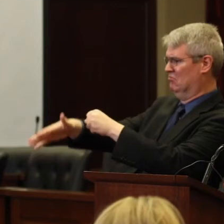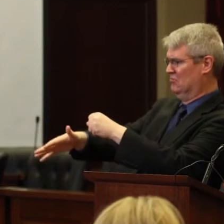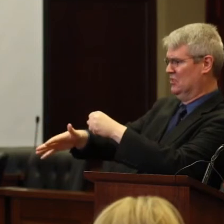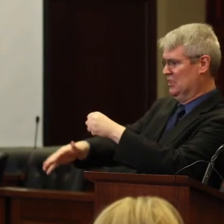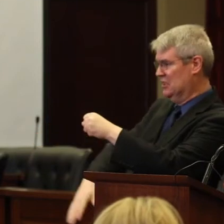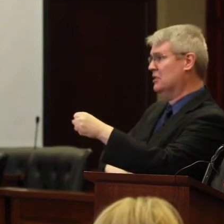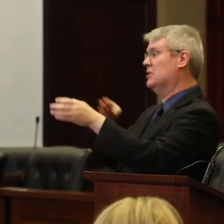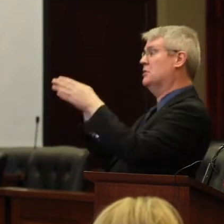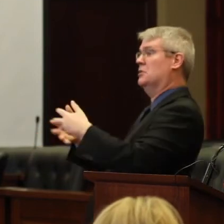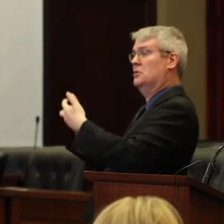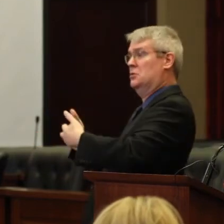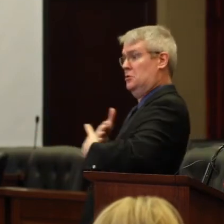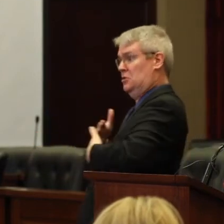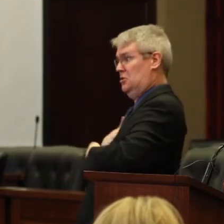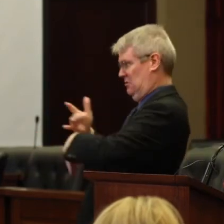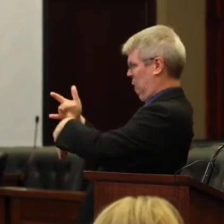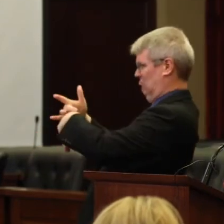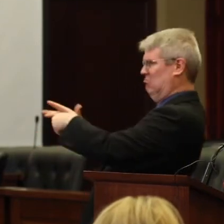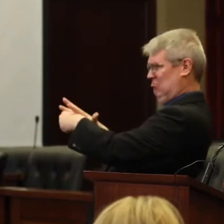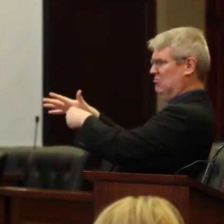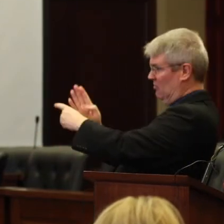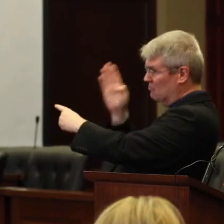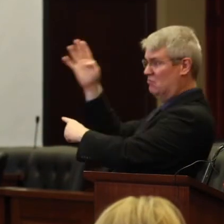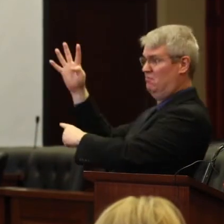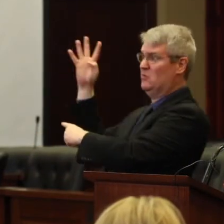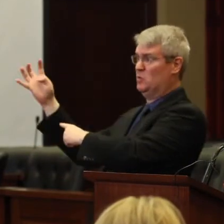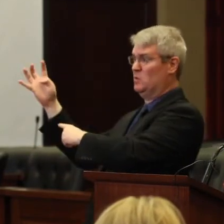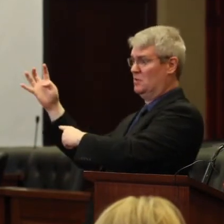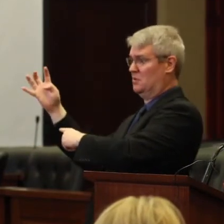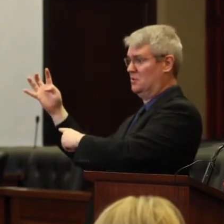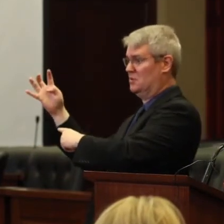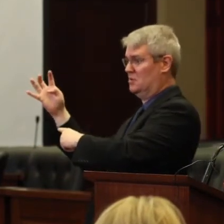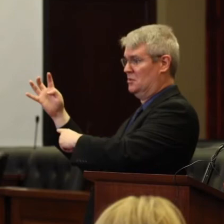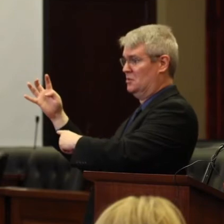diagnosed are not in general as severely ill as what we saw in the first wave.